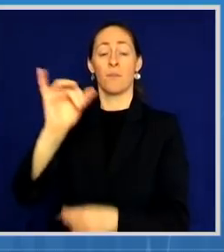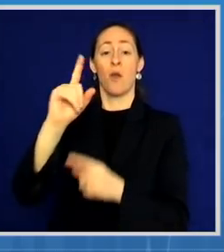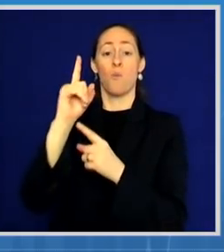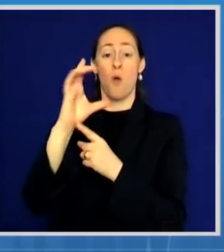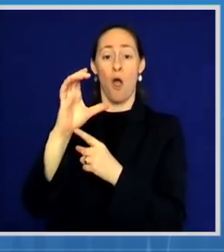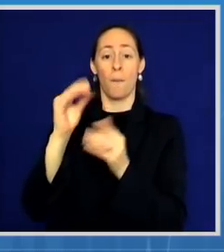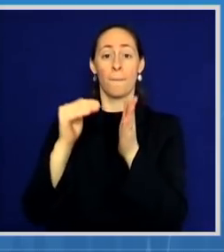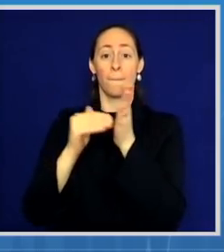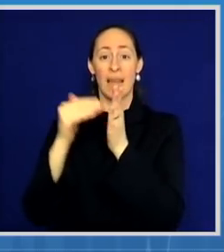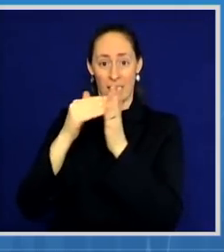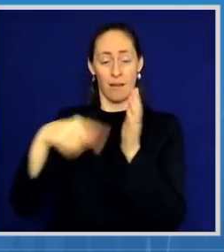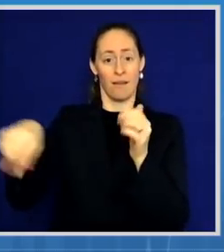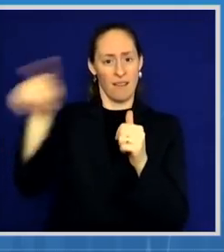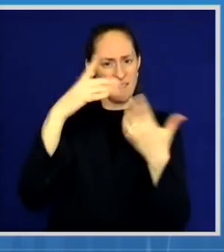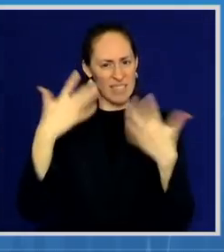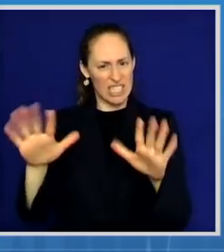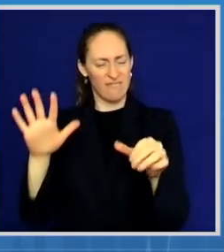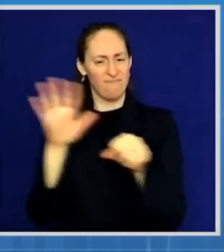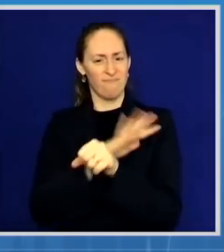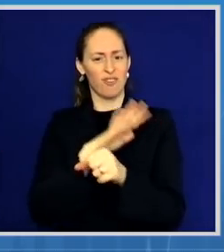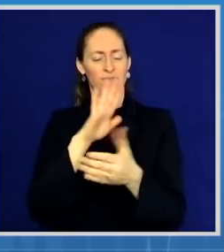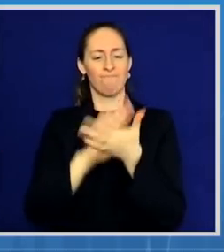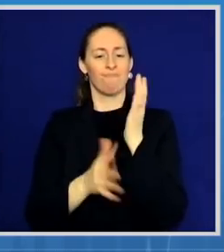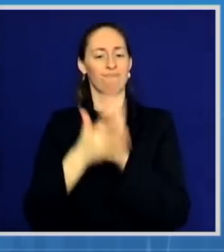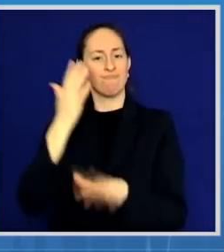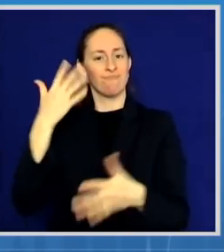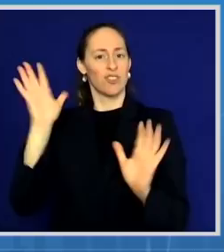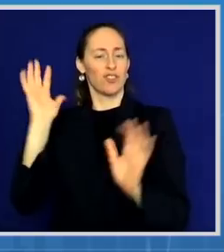This represents significant progress and calls for hope.